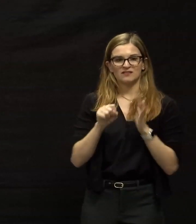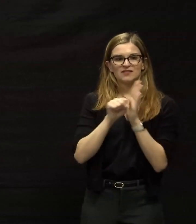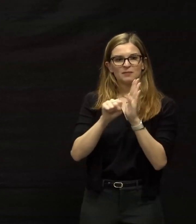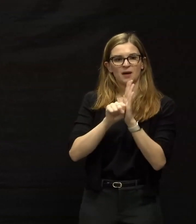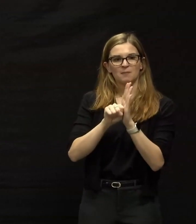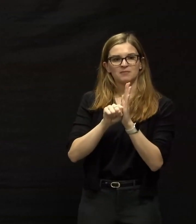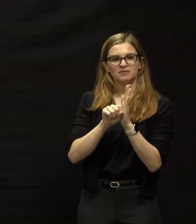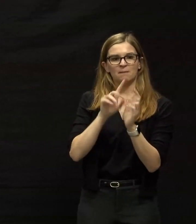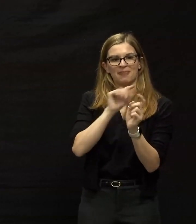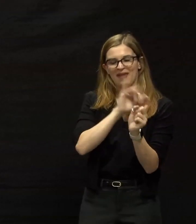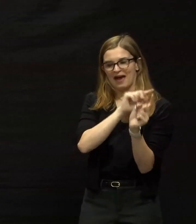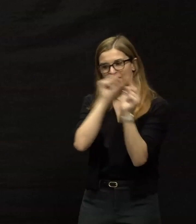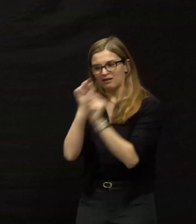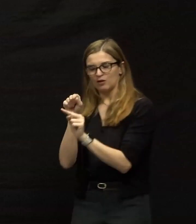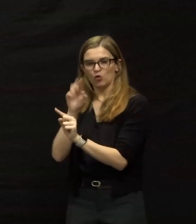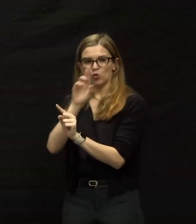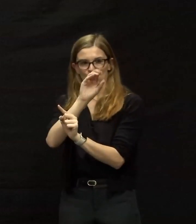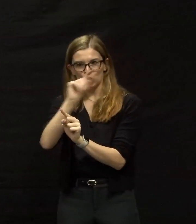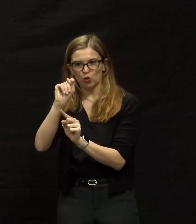those different depressive symptoms